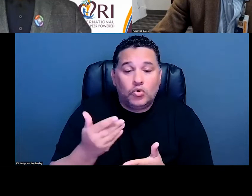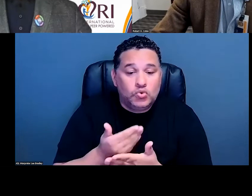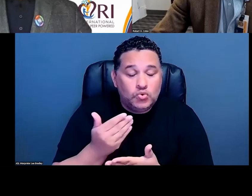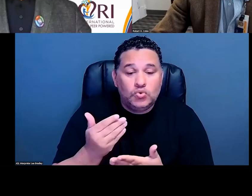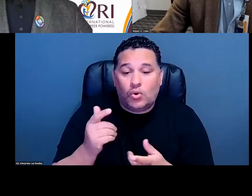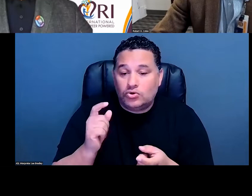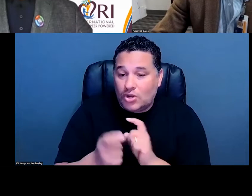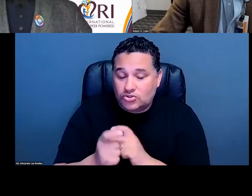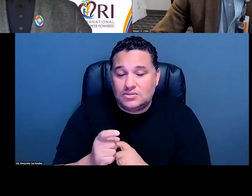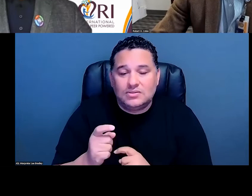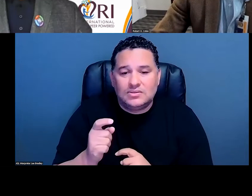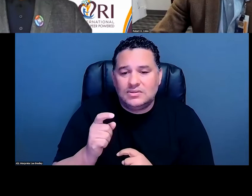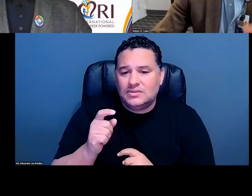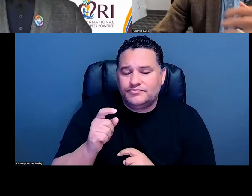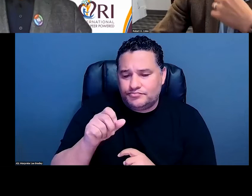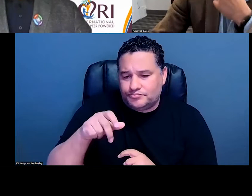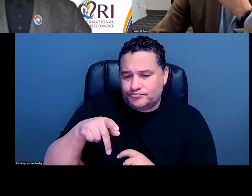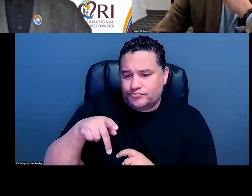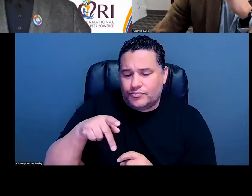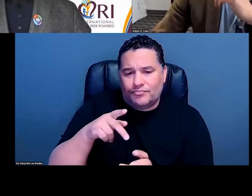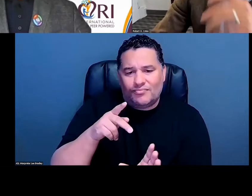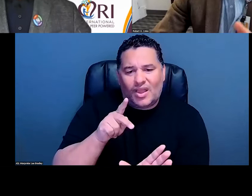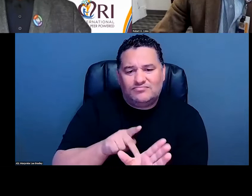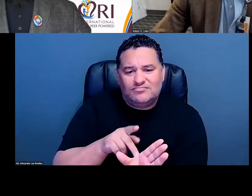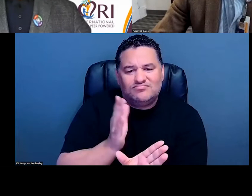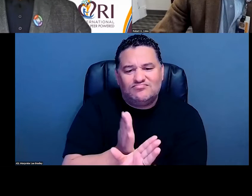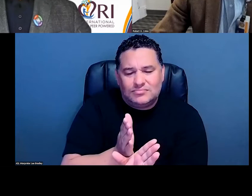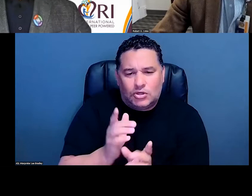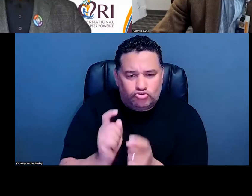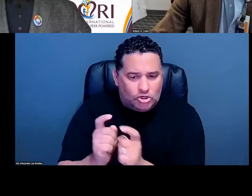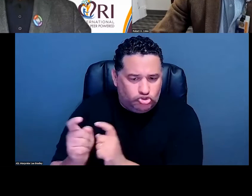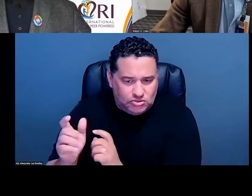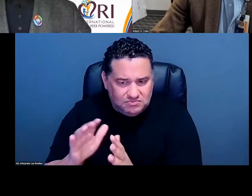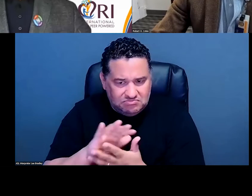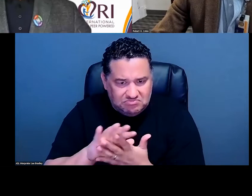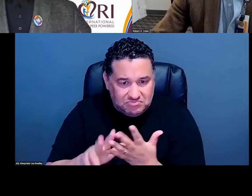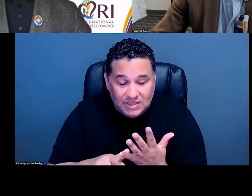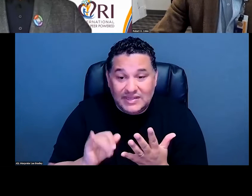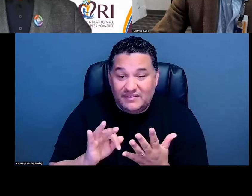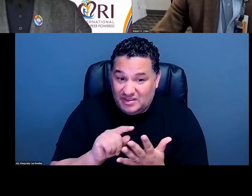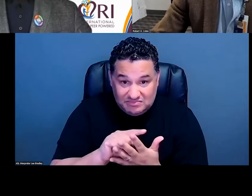IS AN ISSUE, EVALUATE FOR NEW, OR CHANGE S IN PSYCHOSOCIAL STRESSORS OR ANY CHANGES